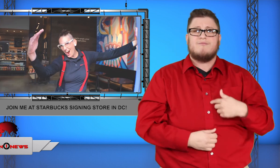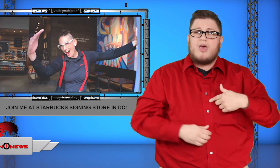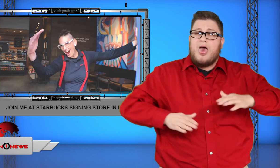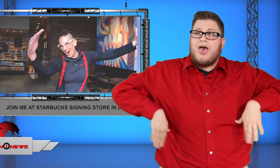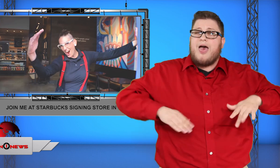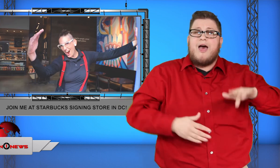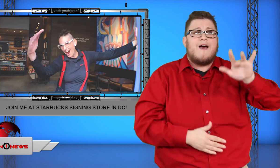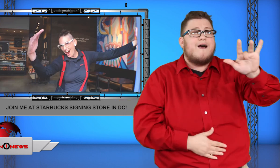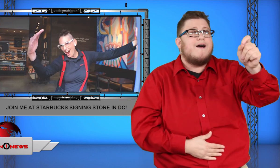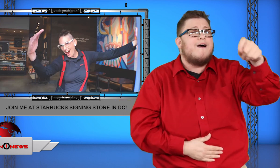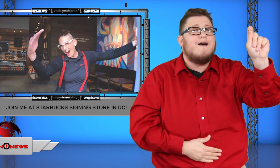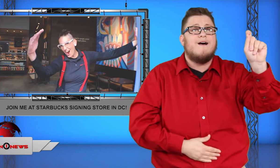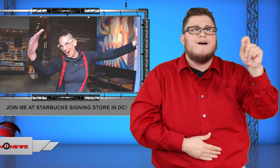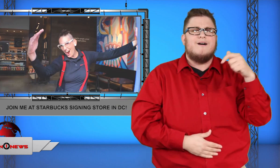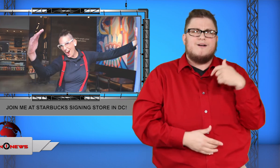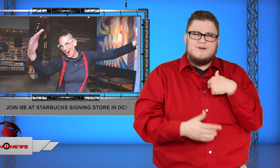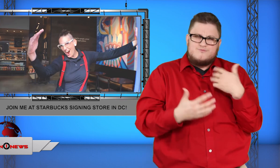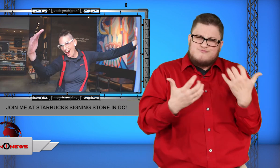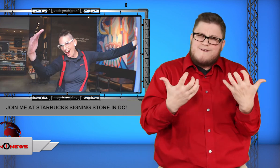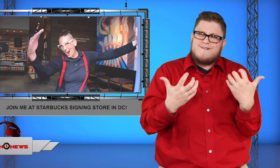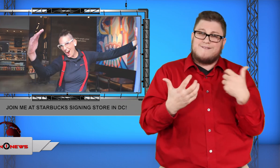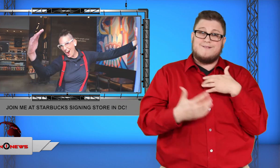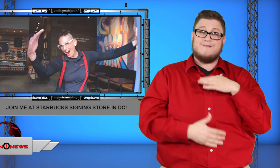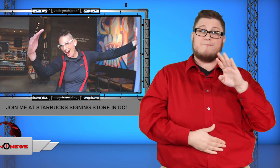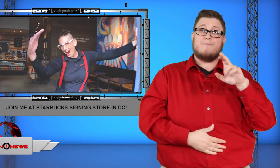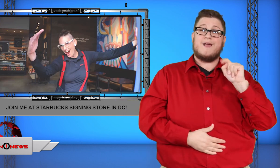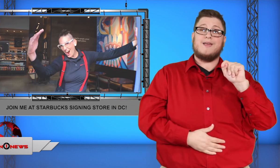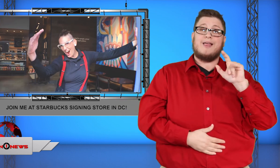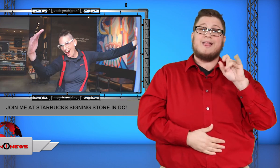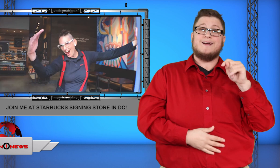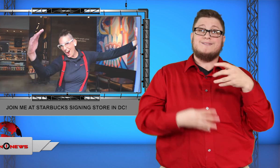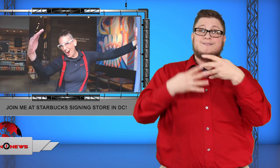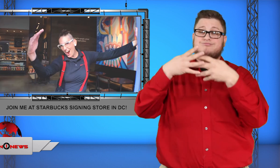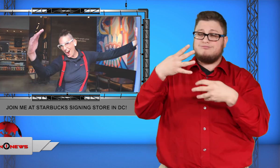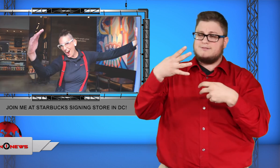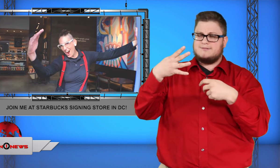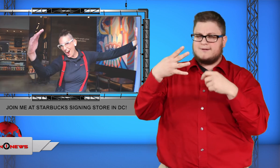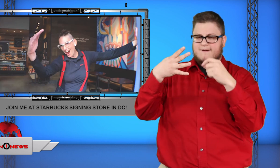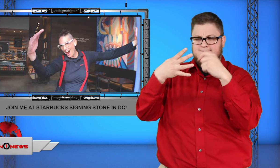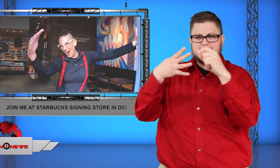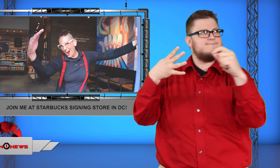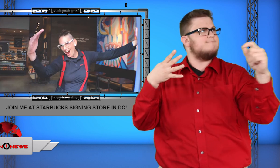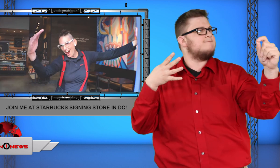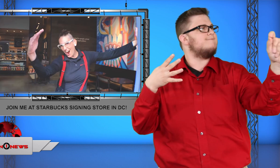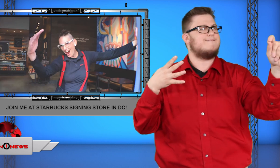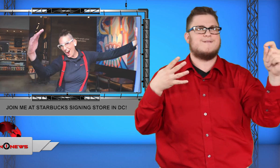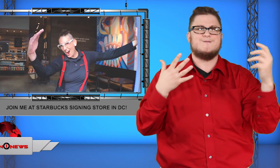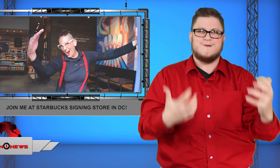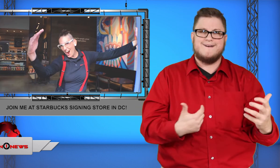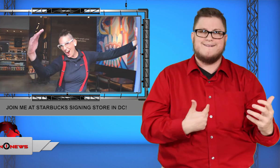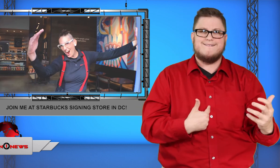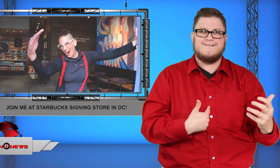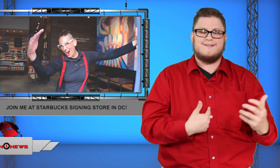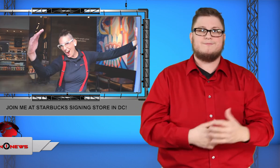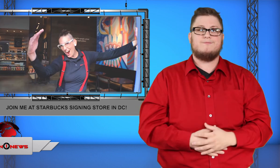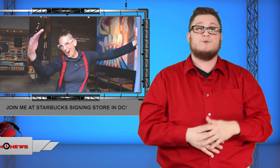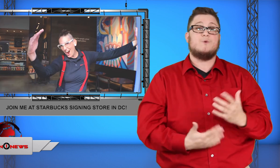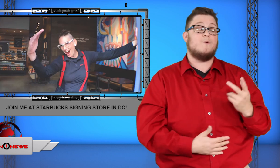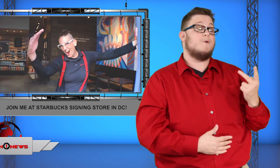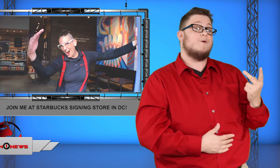I've never been there and I'm itching to cross it off my bucket list.